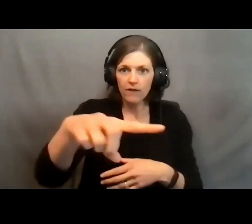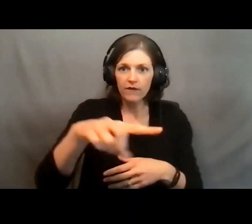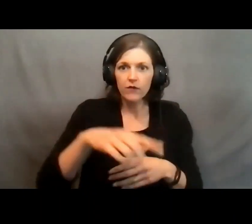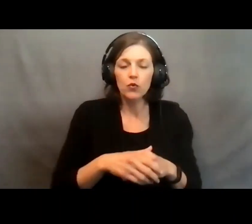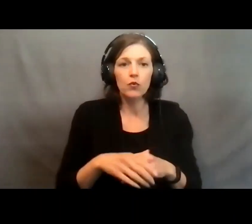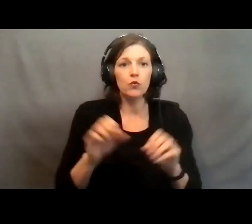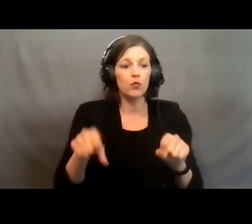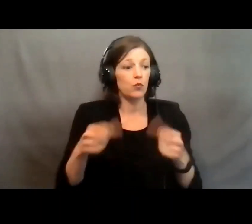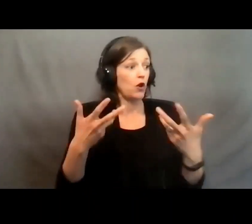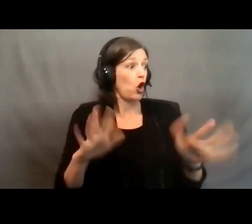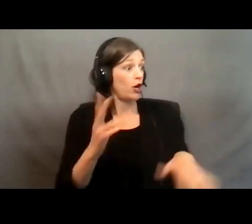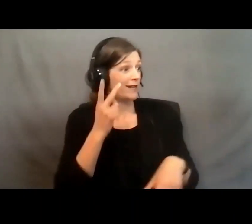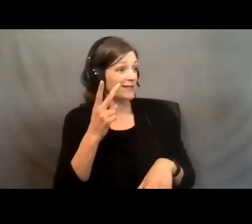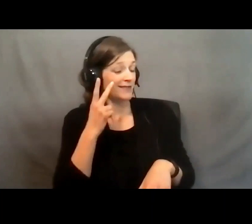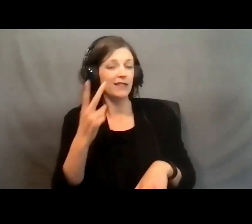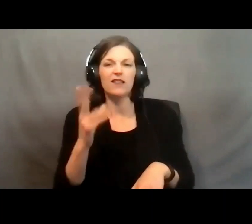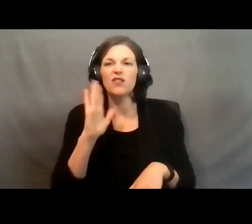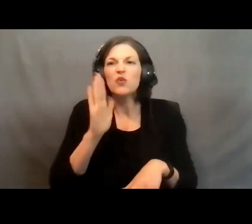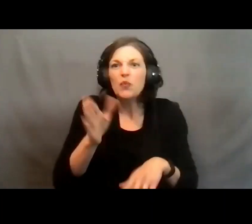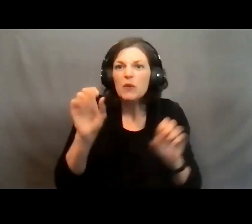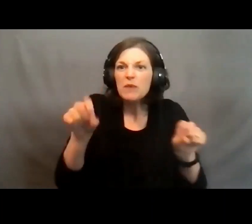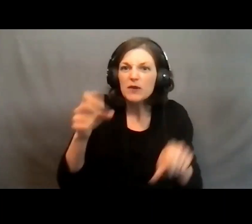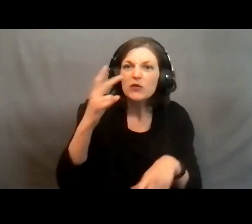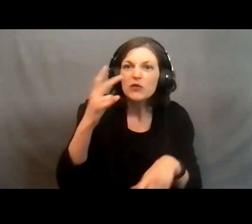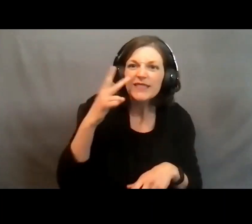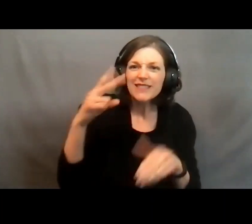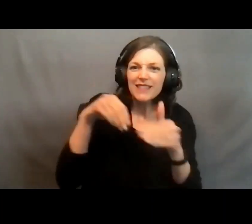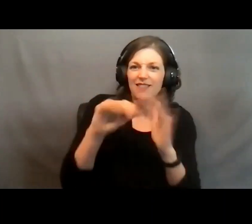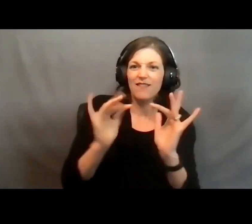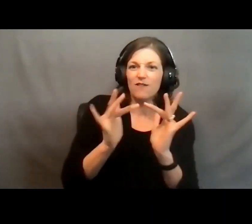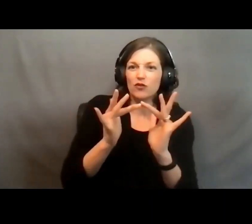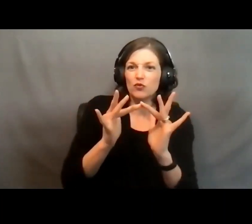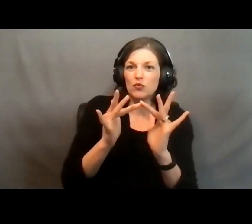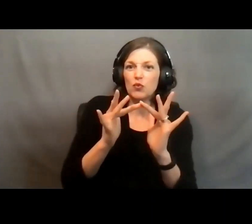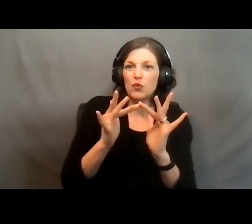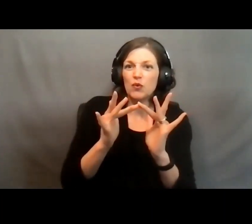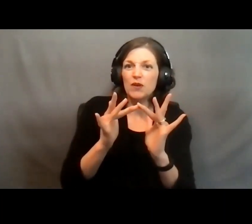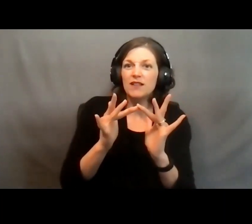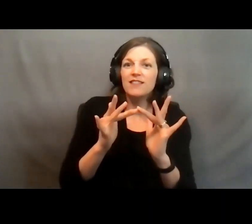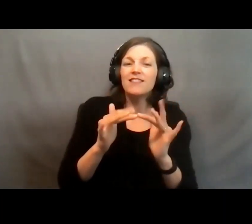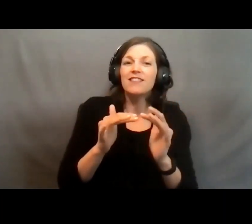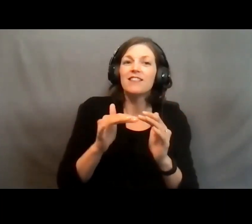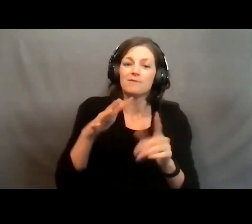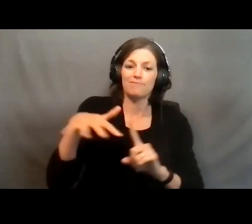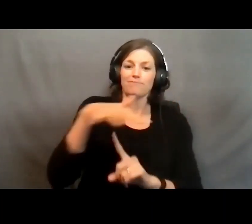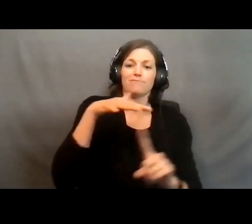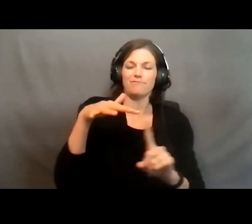13:40:12 which you will be able to see and that virtual space 13:40:19 , you will be able to know how many people have joined. If it's